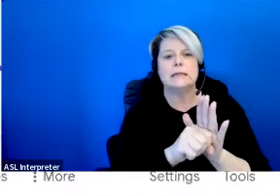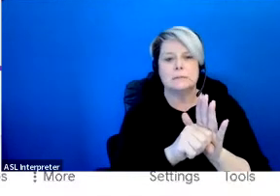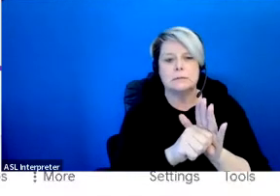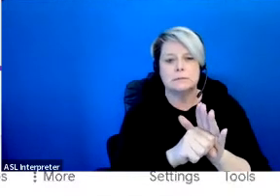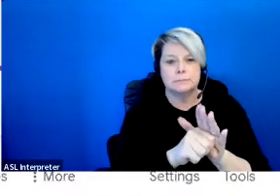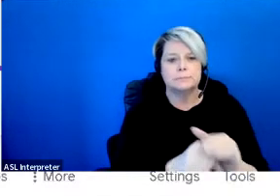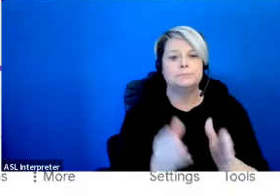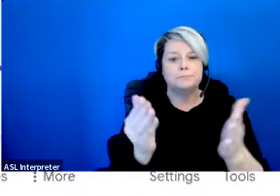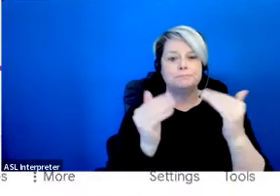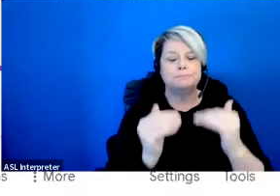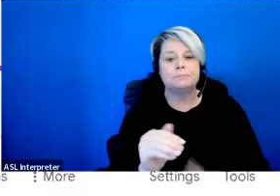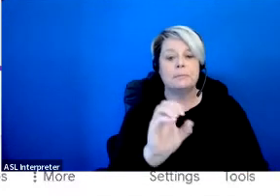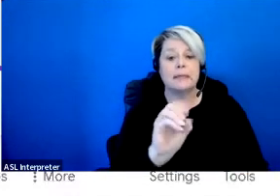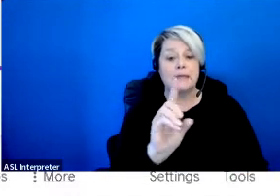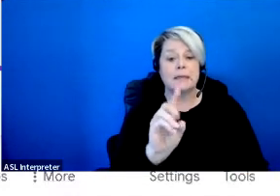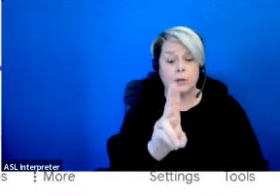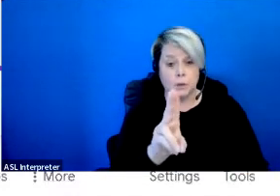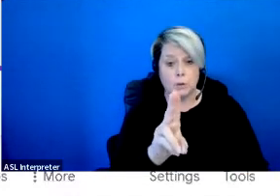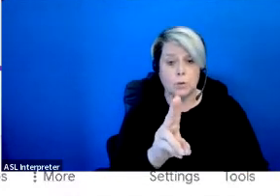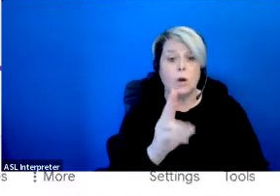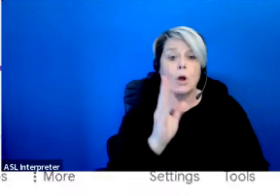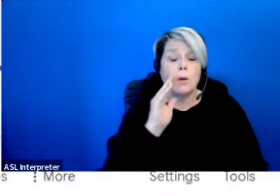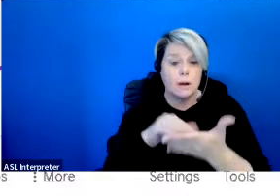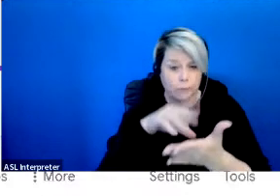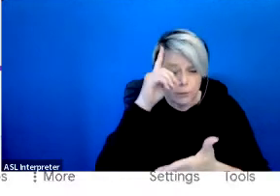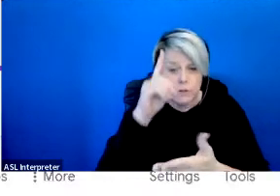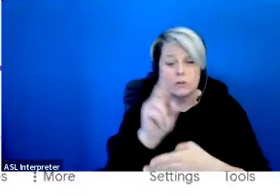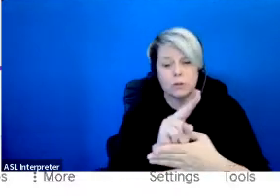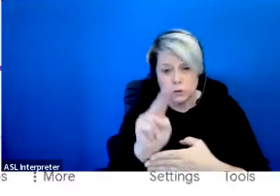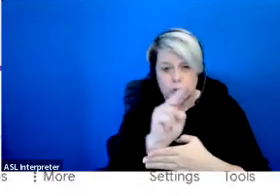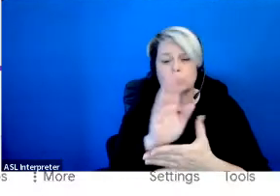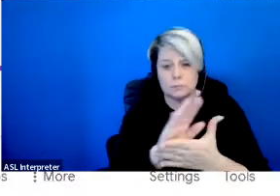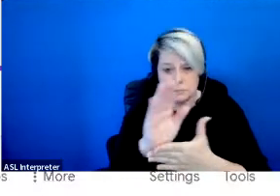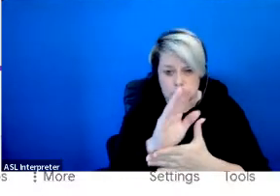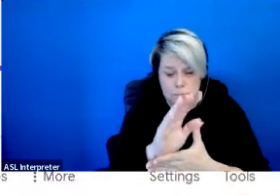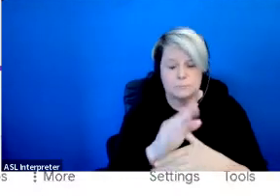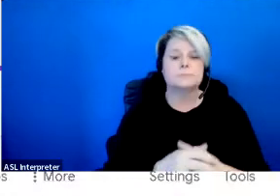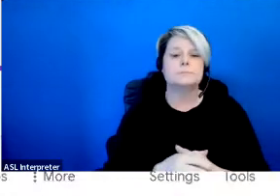items that will come back are from federal SAOEURBGTS